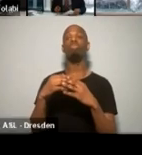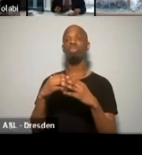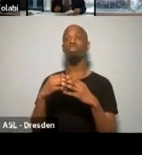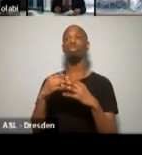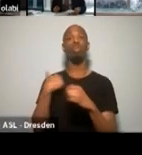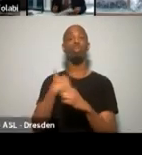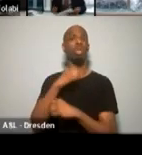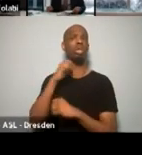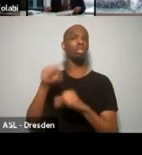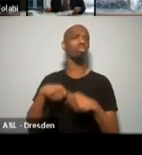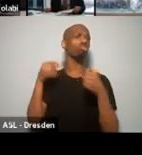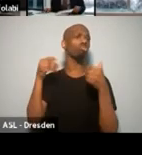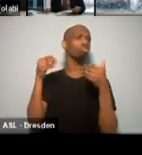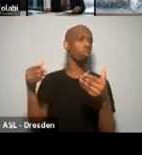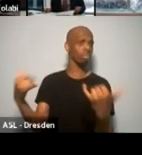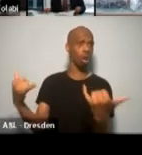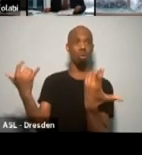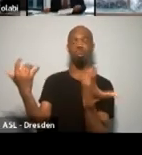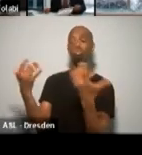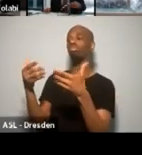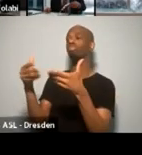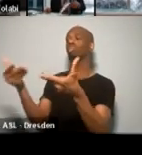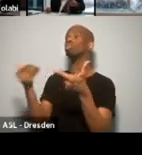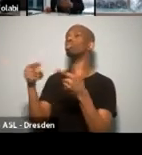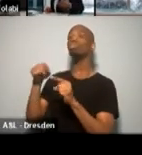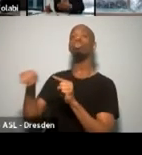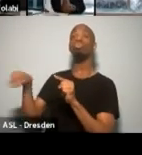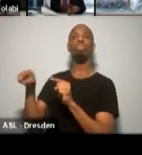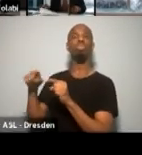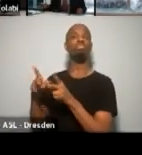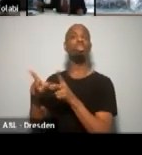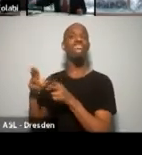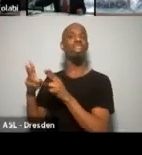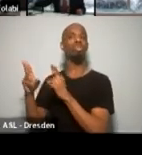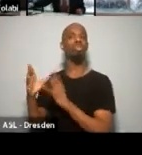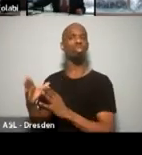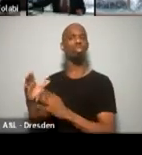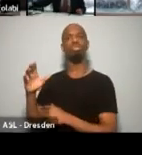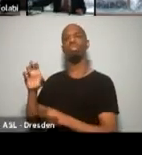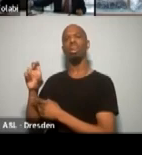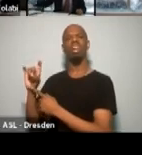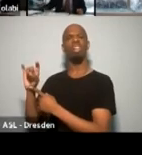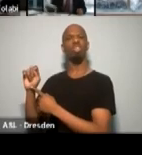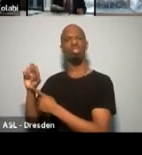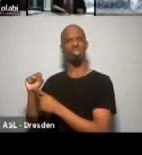Yep. And then Jeff. So I'm looking here also.